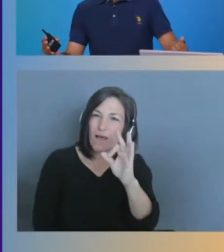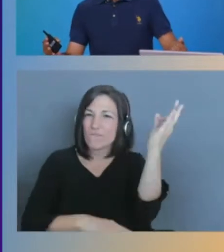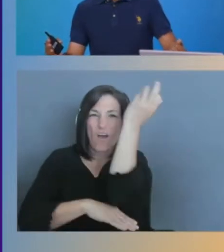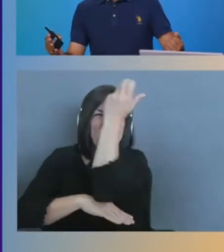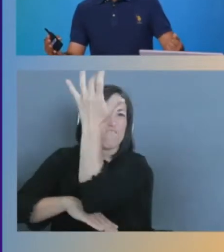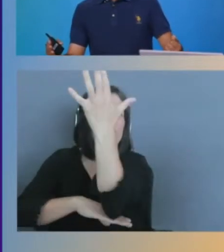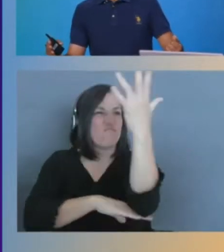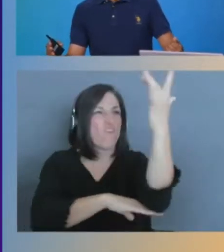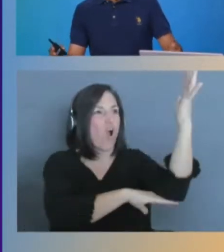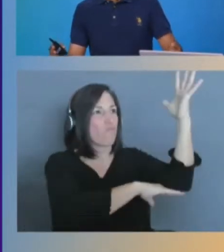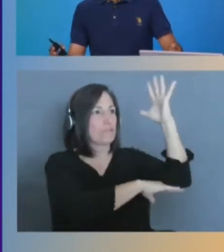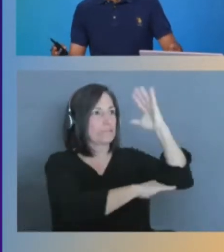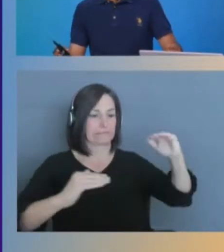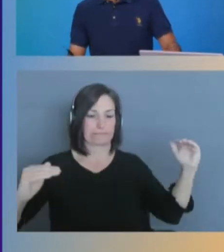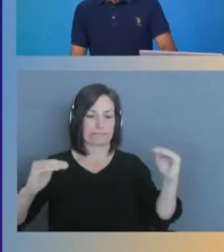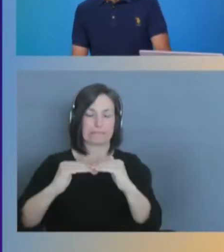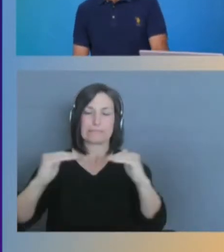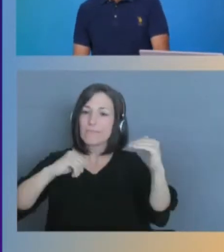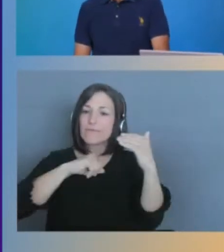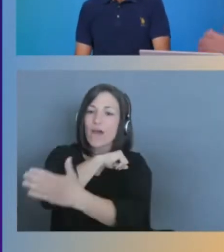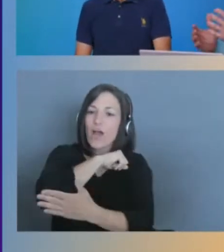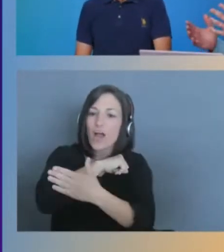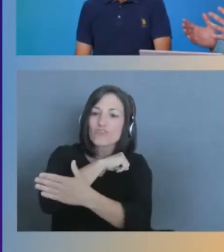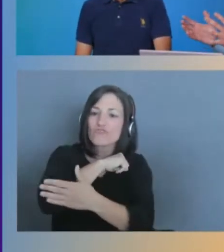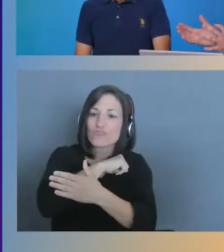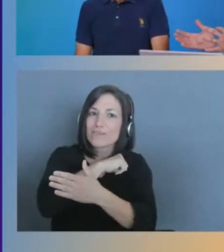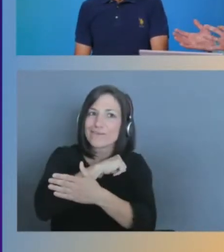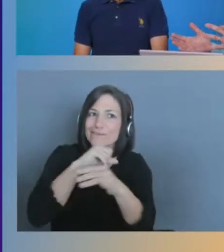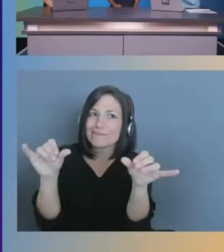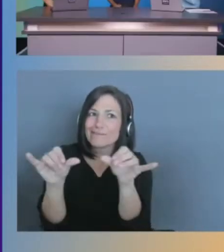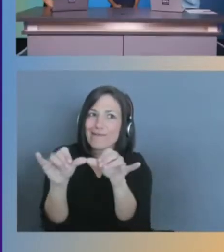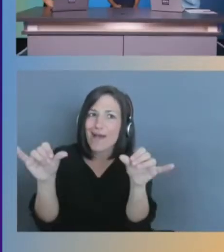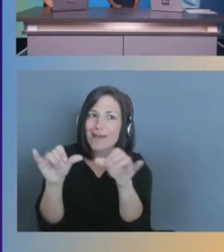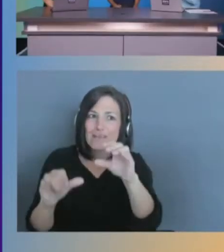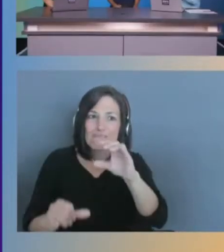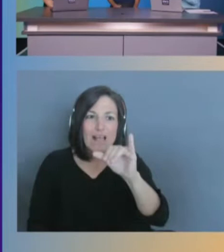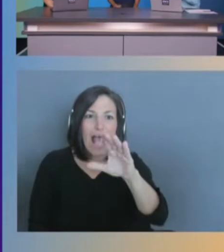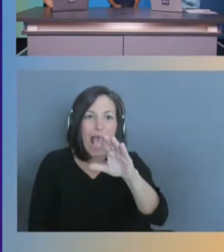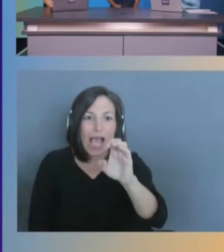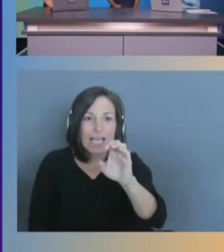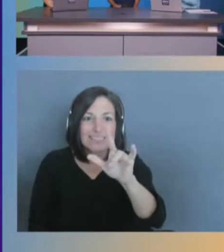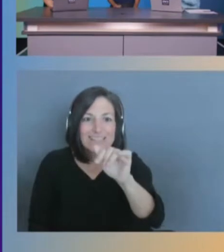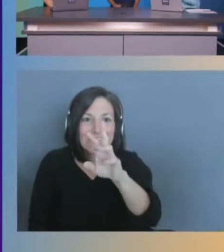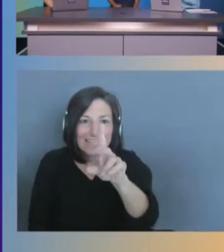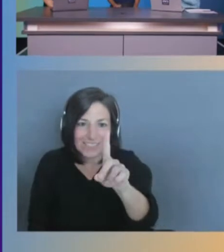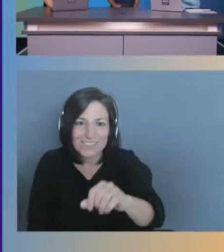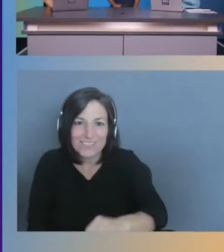[Art] Wow. So that's the scale it is we are talking about. Yeah. I think that gives an idea of the scale back to something we heard earlier from Jeff